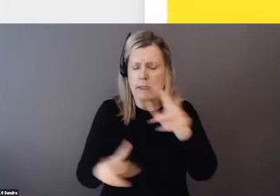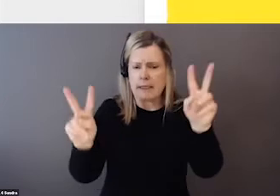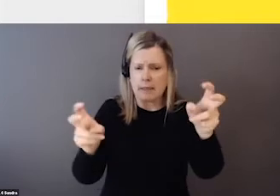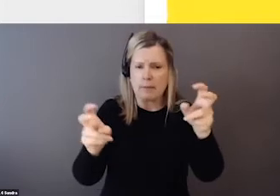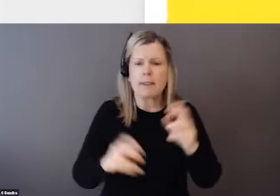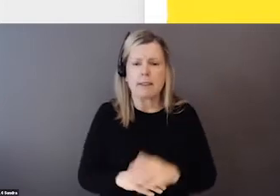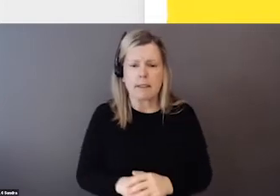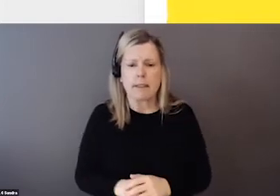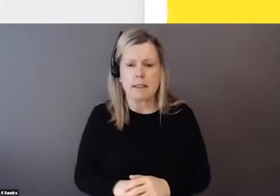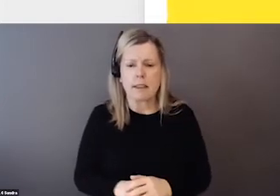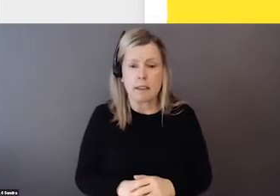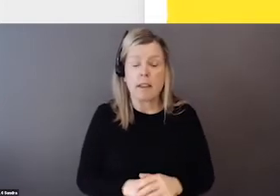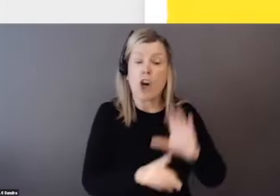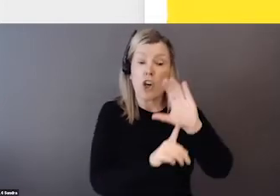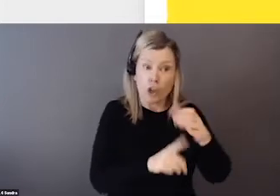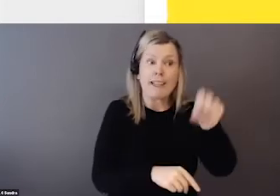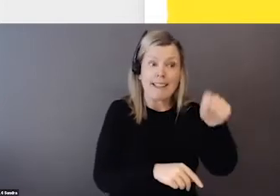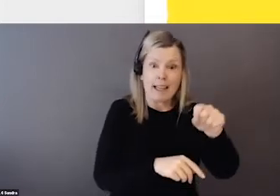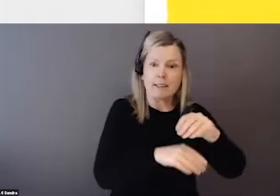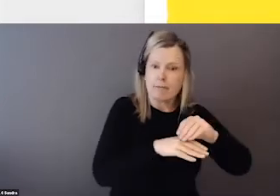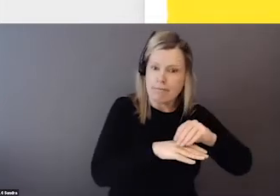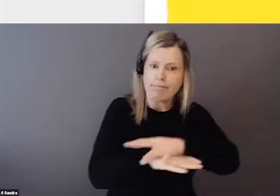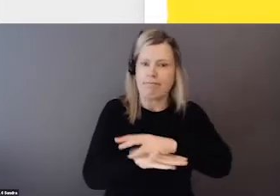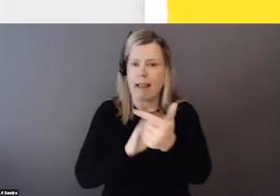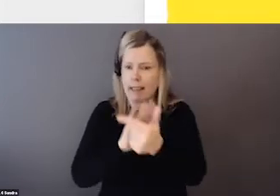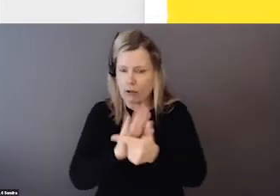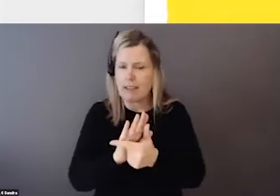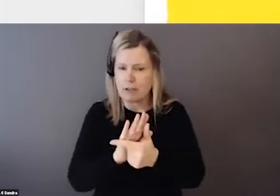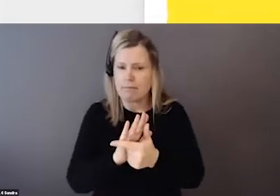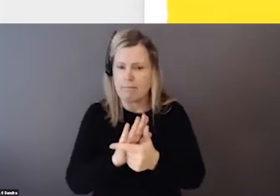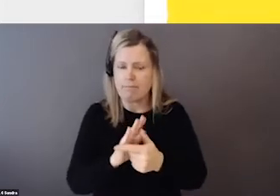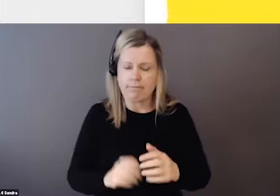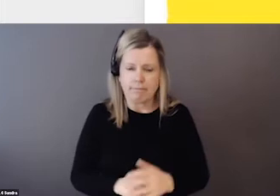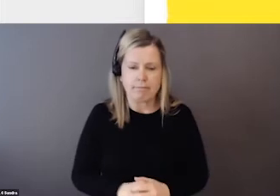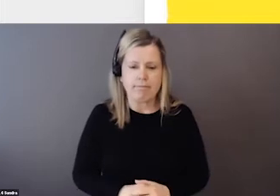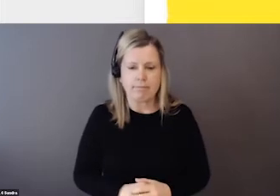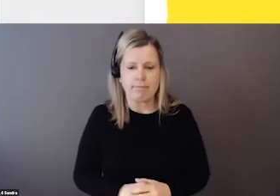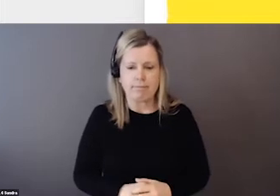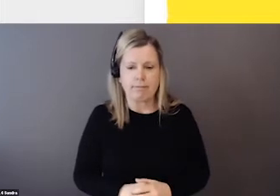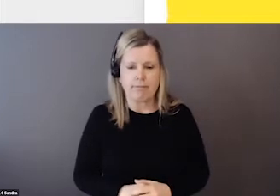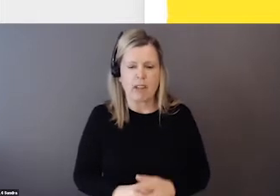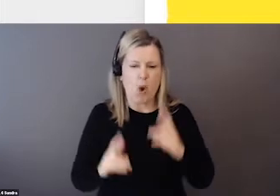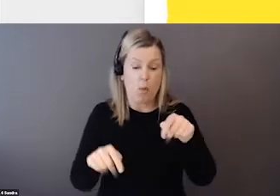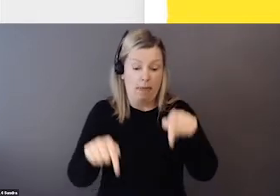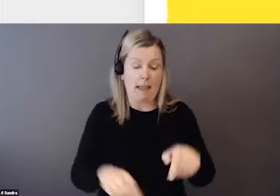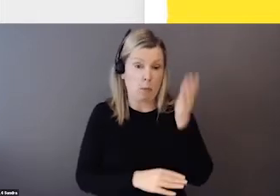we actually have legislated a culture around accessibility in the workplace. And I hope in this presentation to be able to unpack that